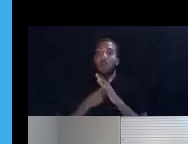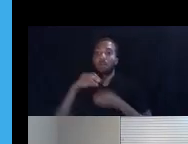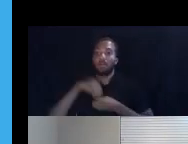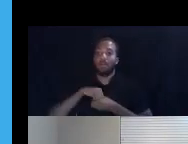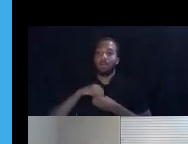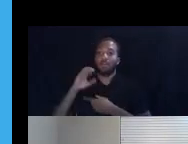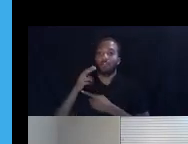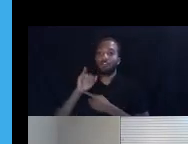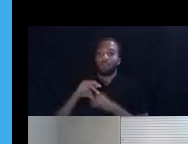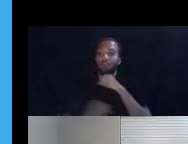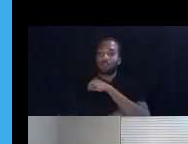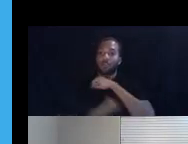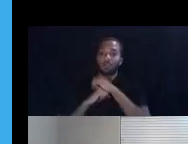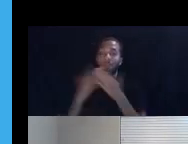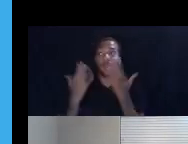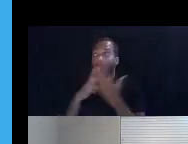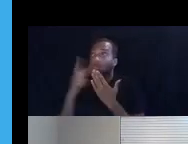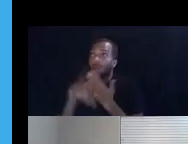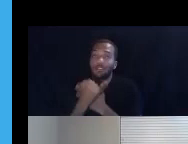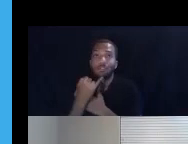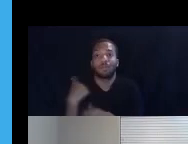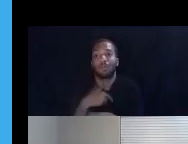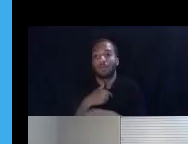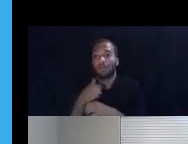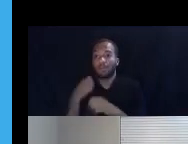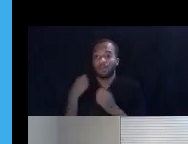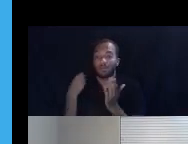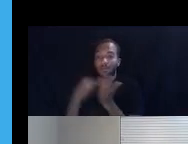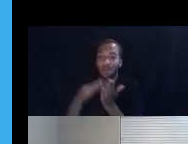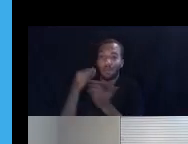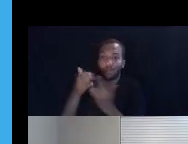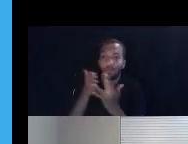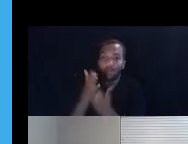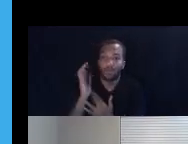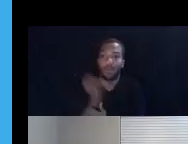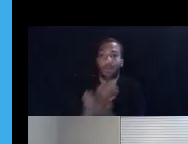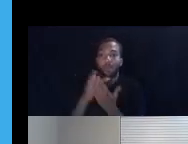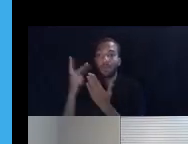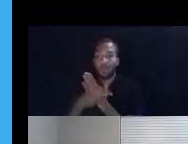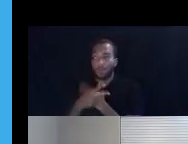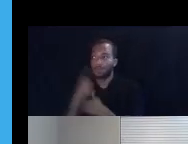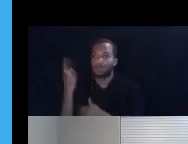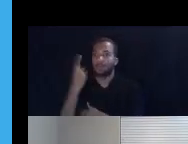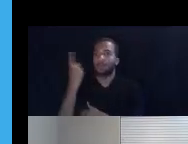So it might be like a project that we're funding through our annual community grants program or a piece of work that one of the committees has taken on